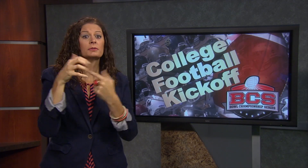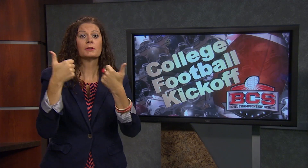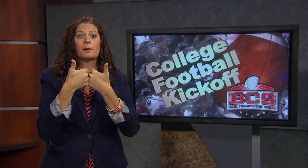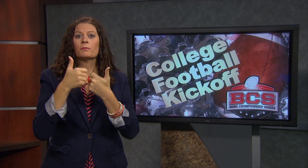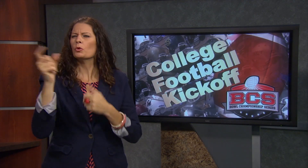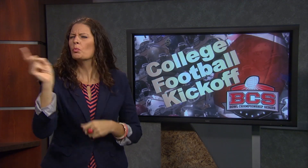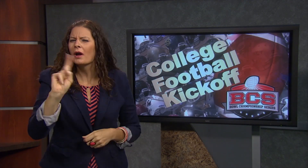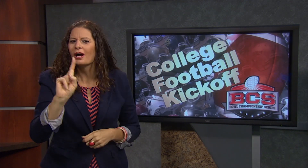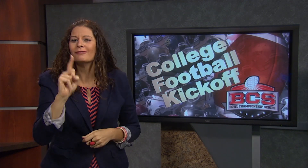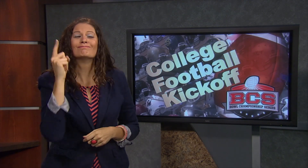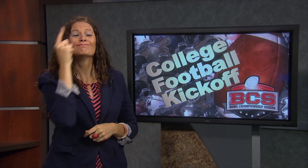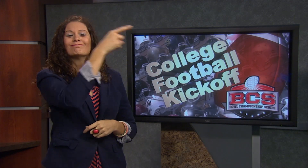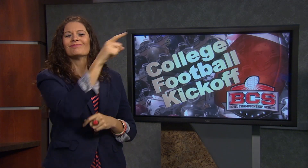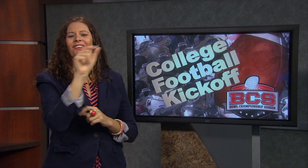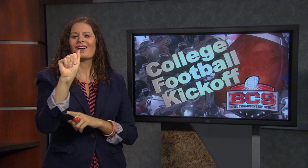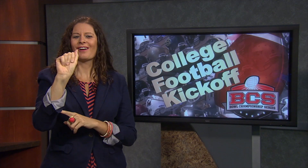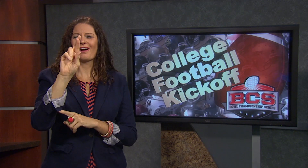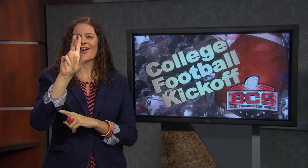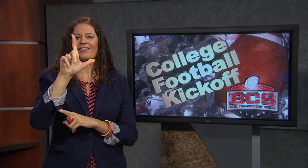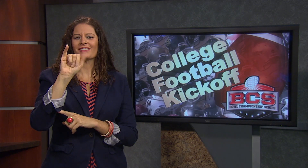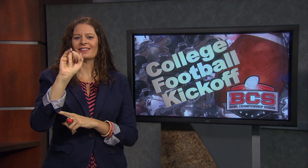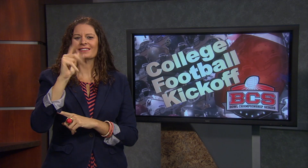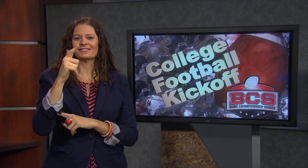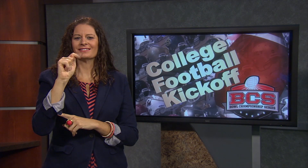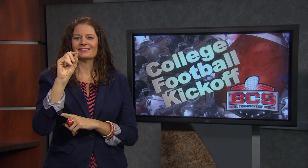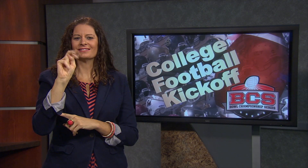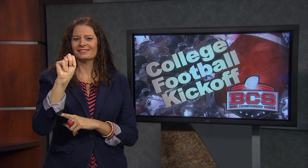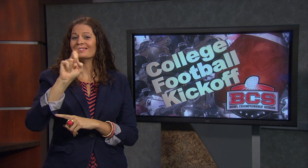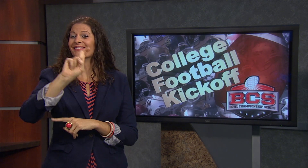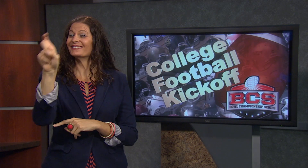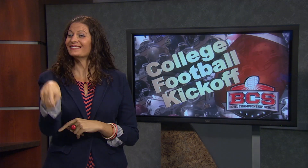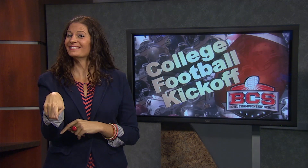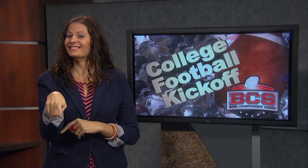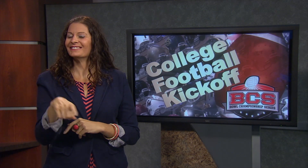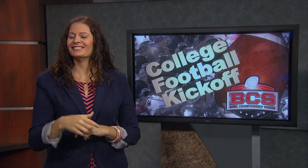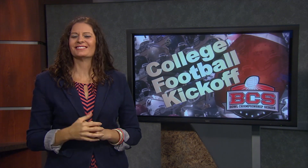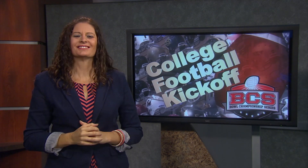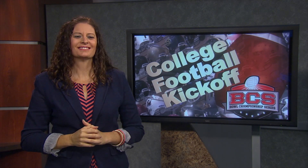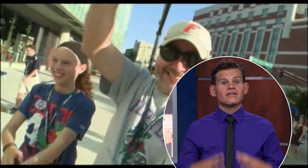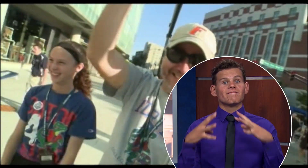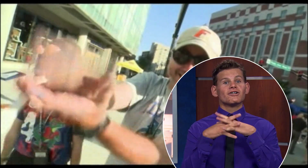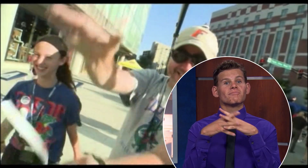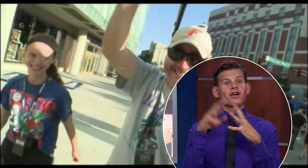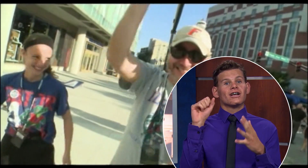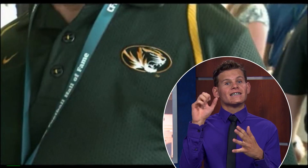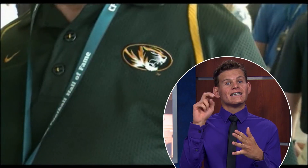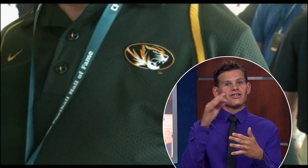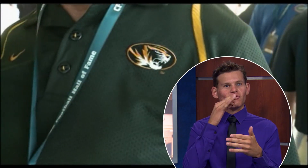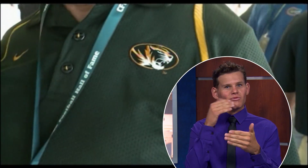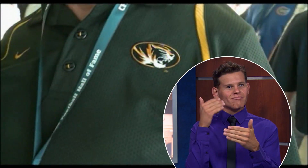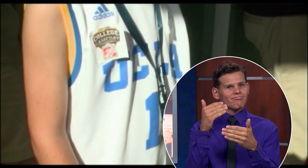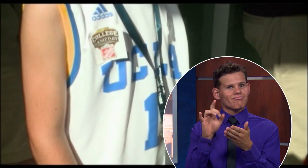Championship Game in 2015 in Arlington, Texas.